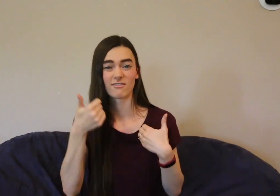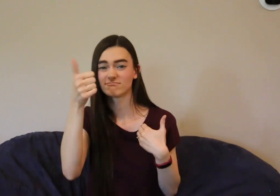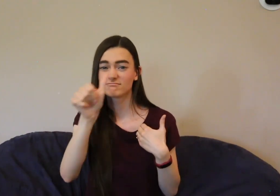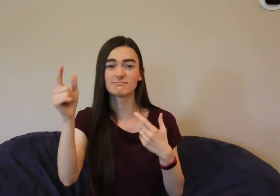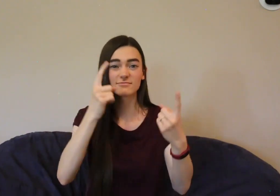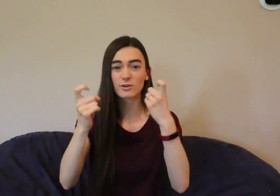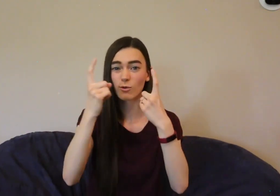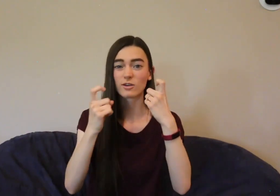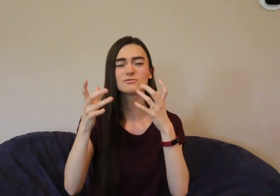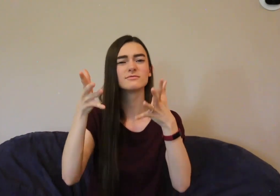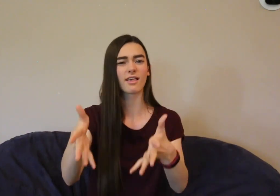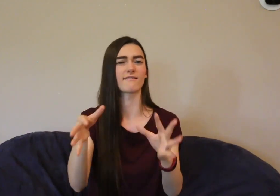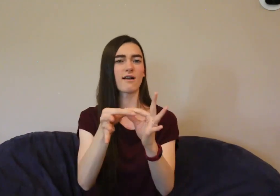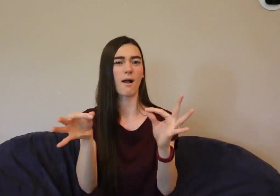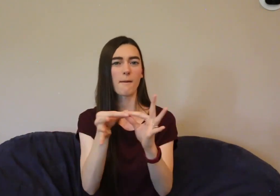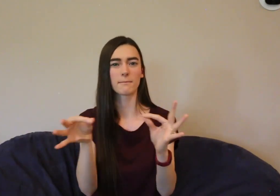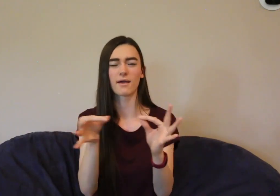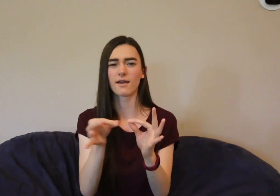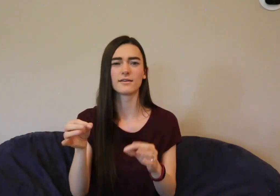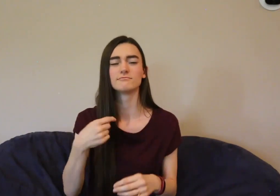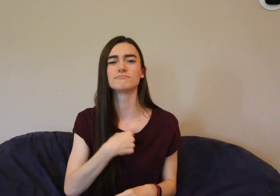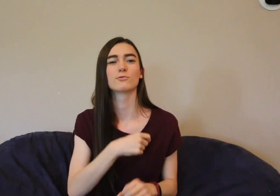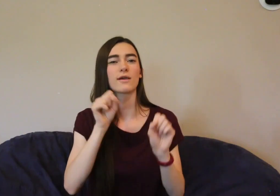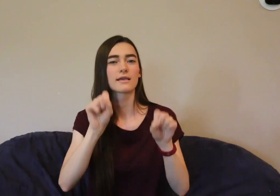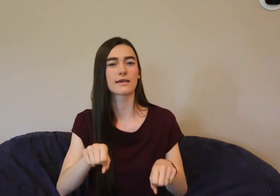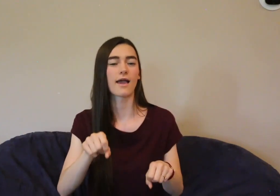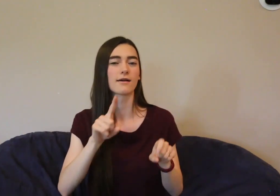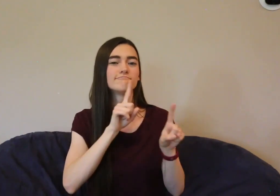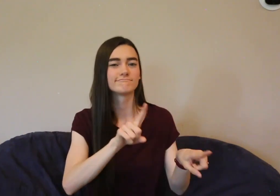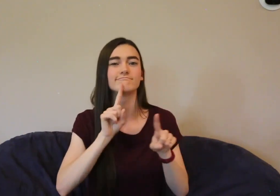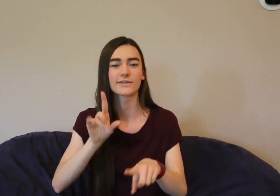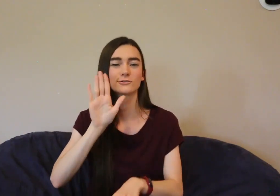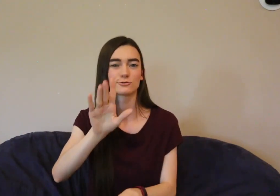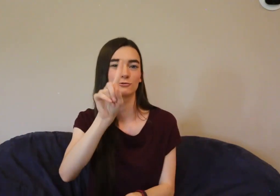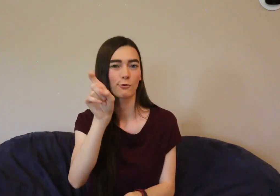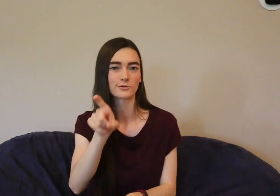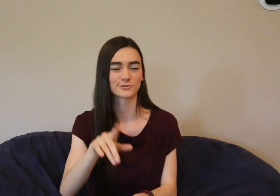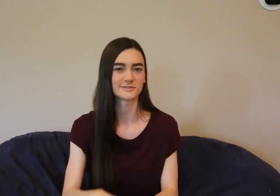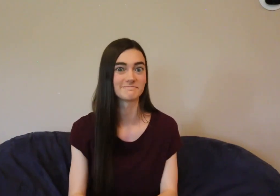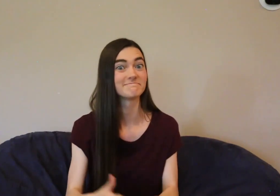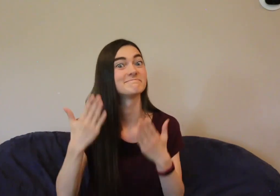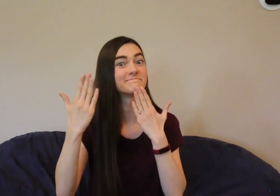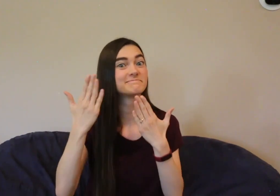So, if you have any questions, leave them in the comments and we can answer your questions.